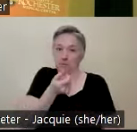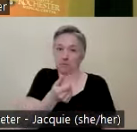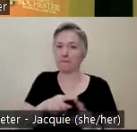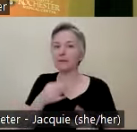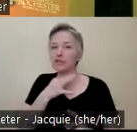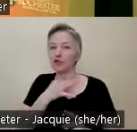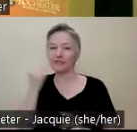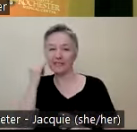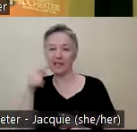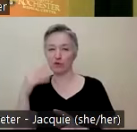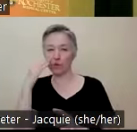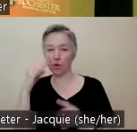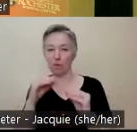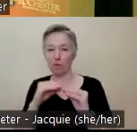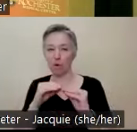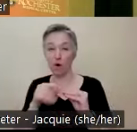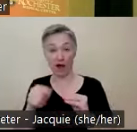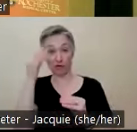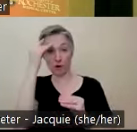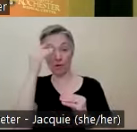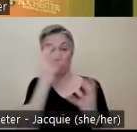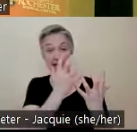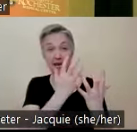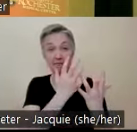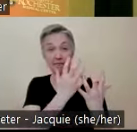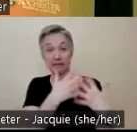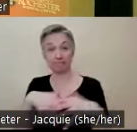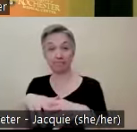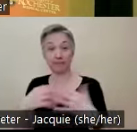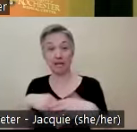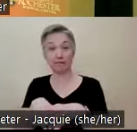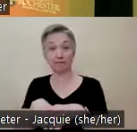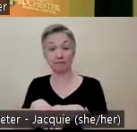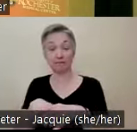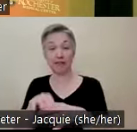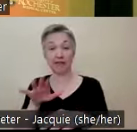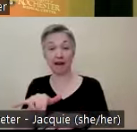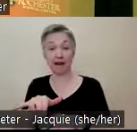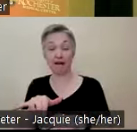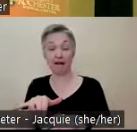and if you've thought about integrating that in it all especially I think if we think about how